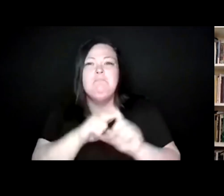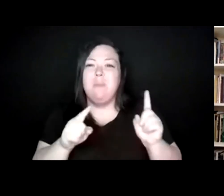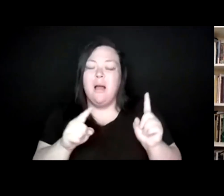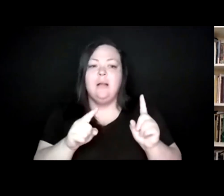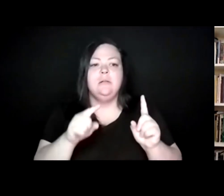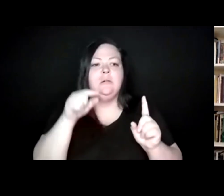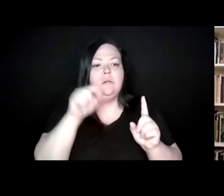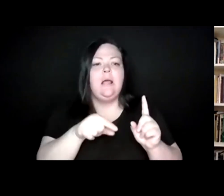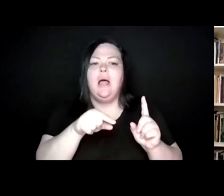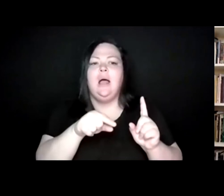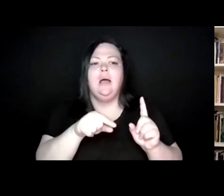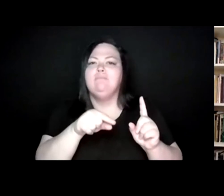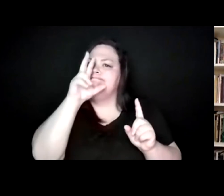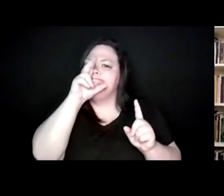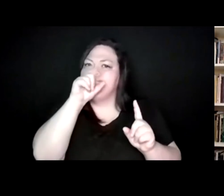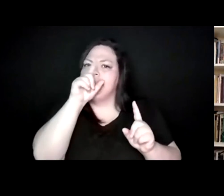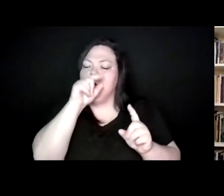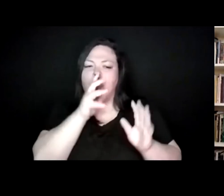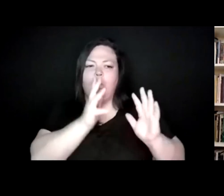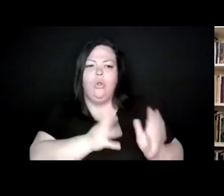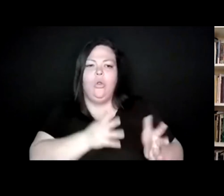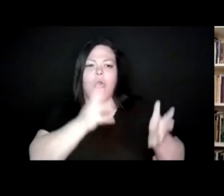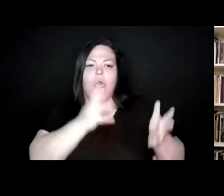its young in a stranger’s nest,/ and the brush turkey chick/